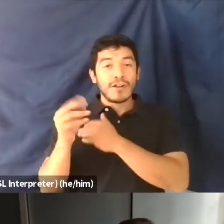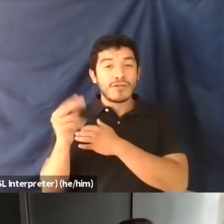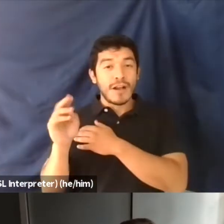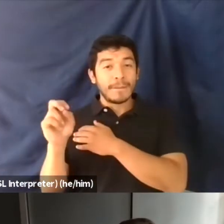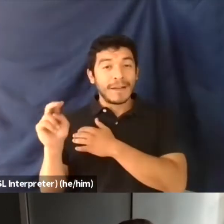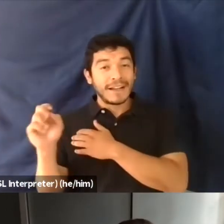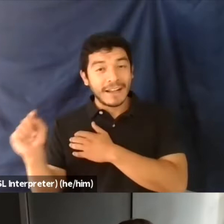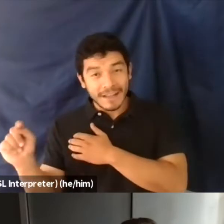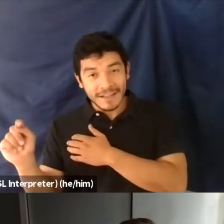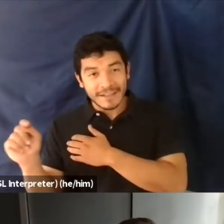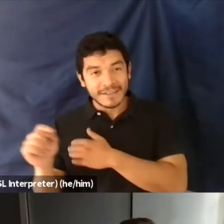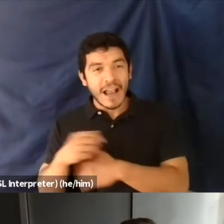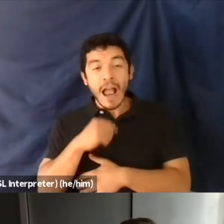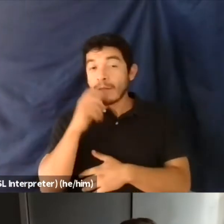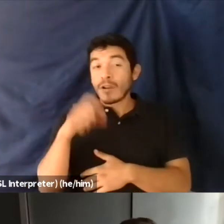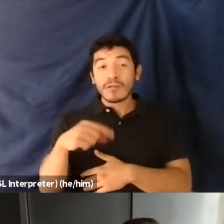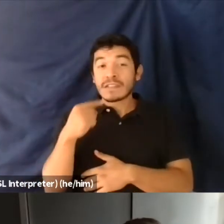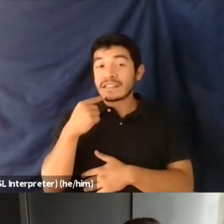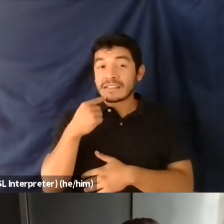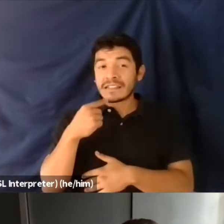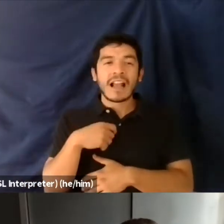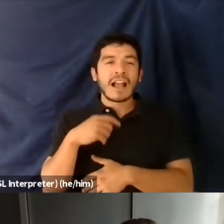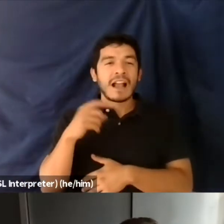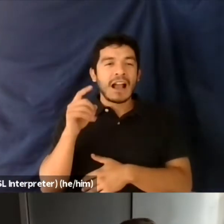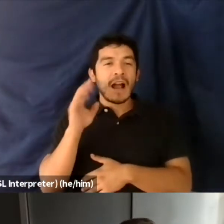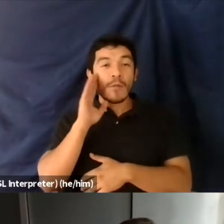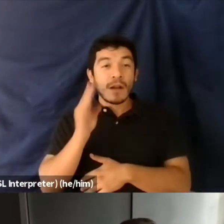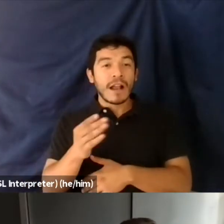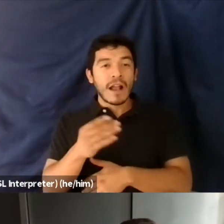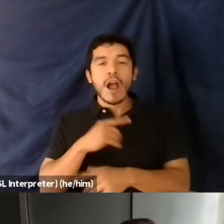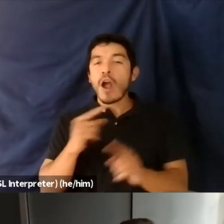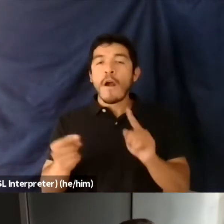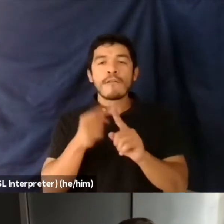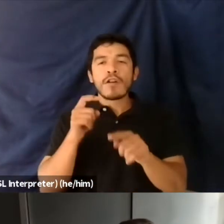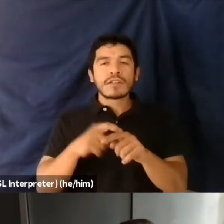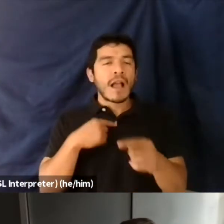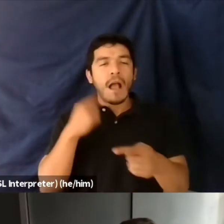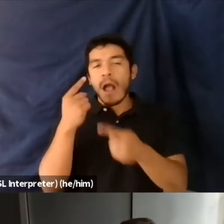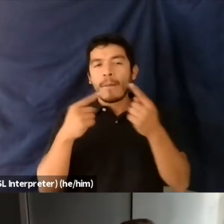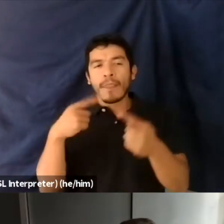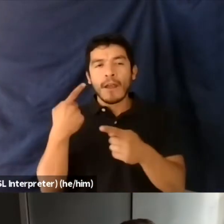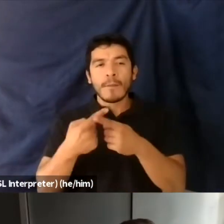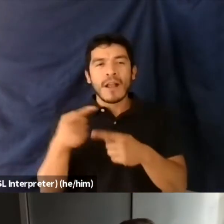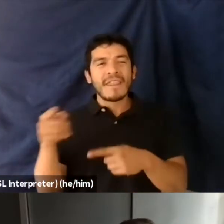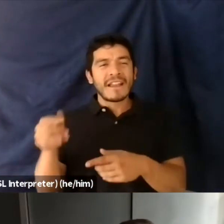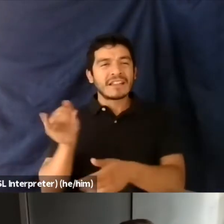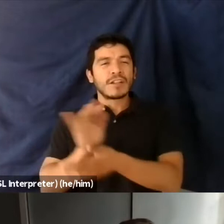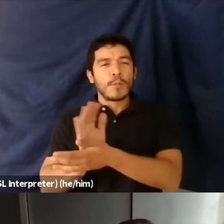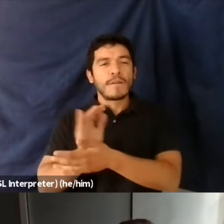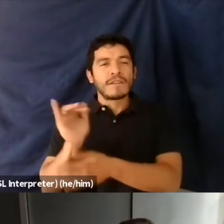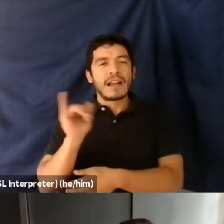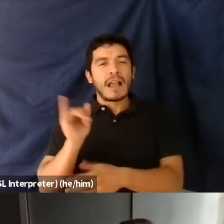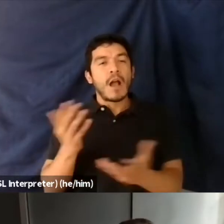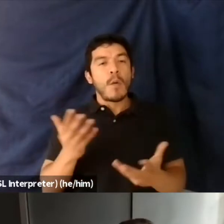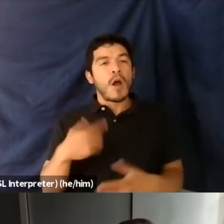but I will, like, I would say that 'cause it was the first time I ever thought about like, this is a film that's like, what are we actually documenting?